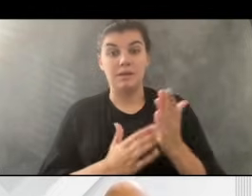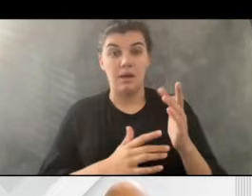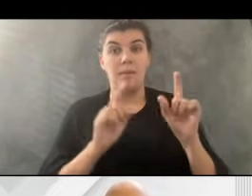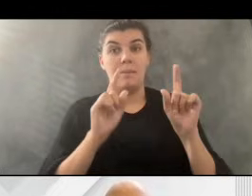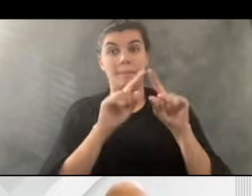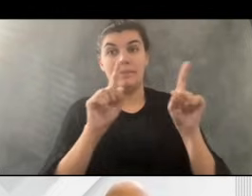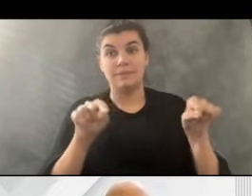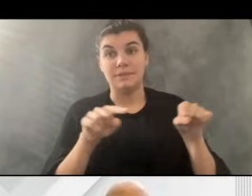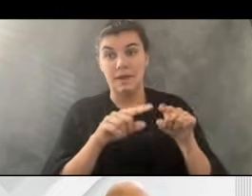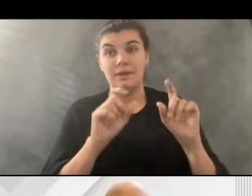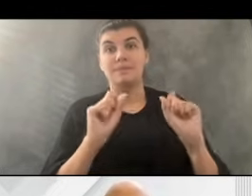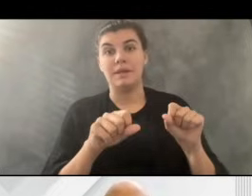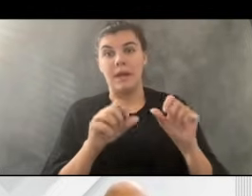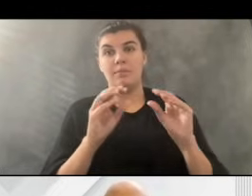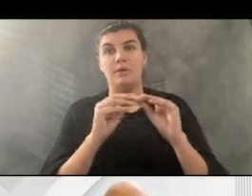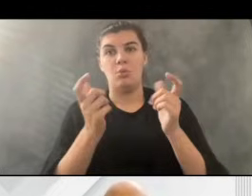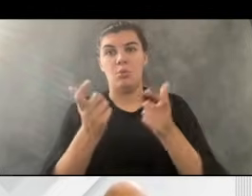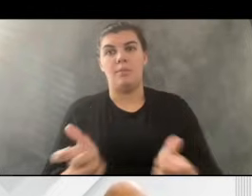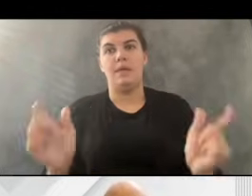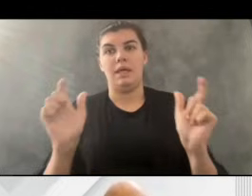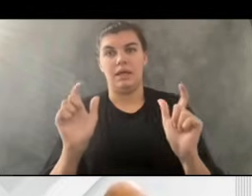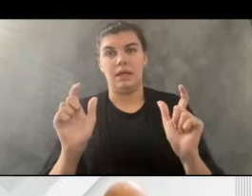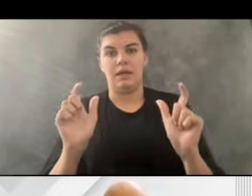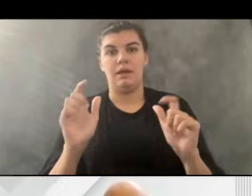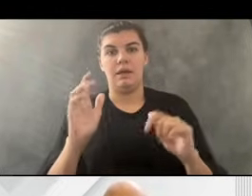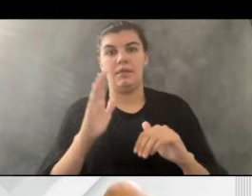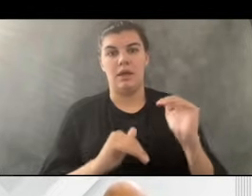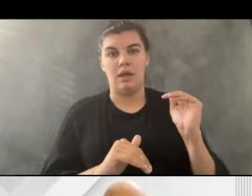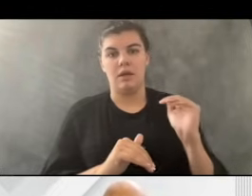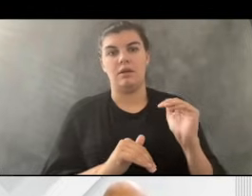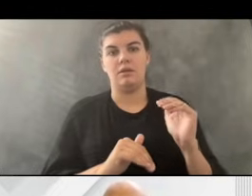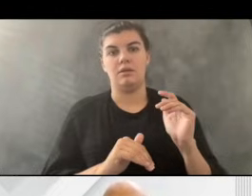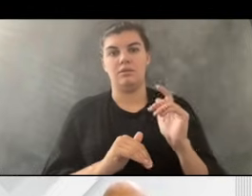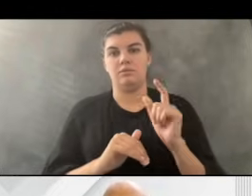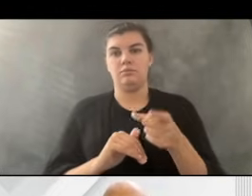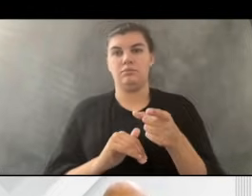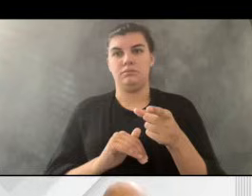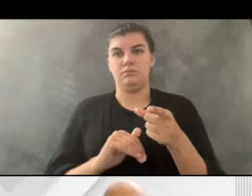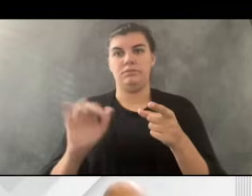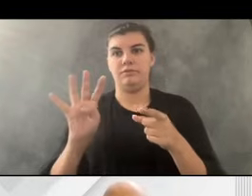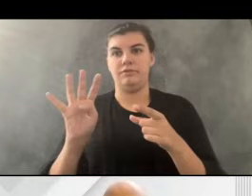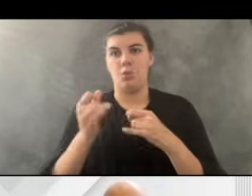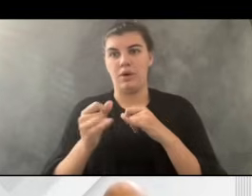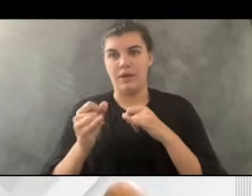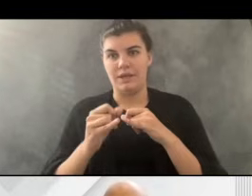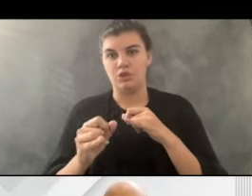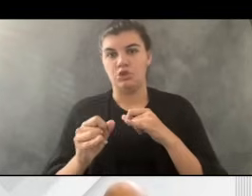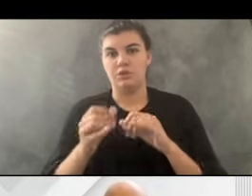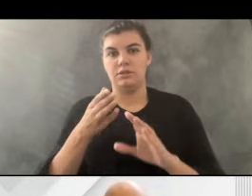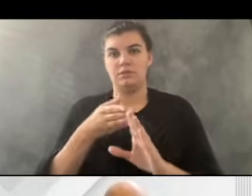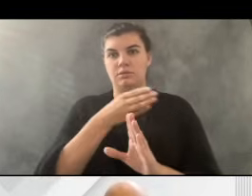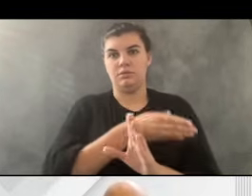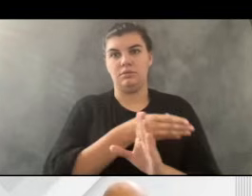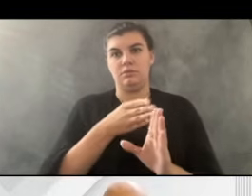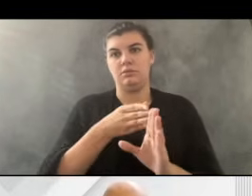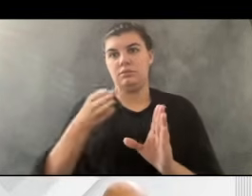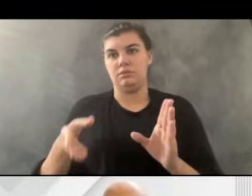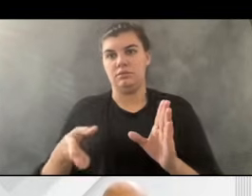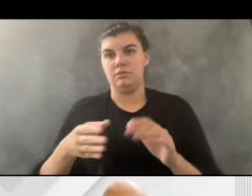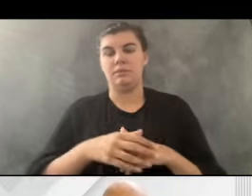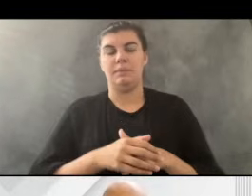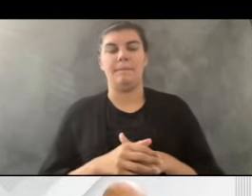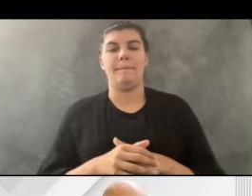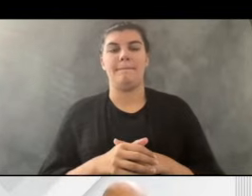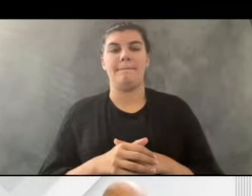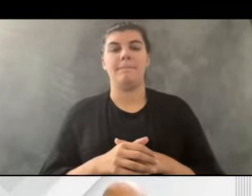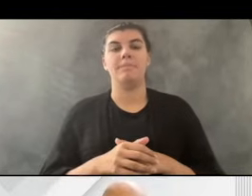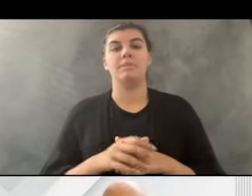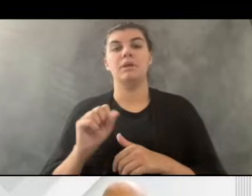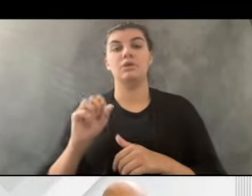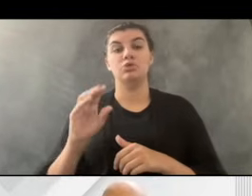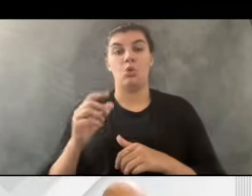can be larger than this, the 4 inches on either side of a poster pylon. And so what we require in